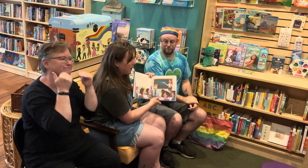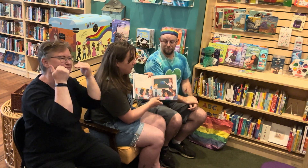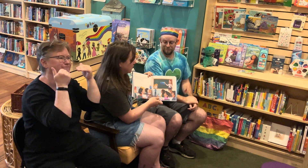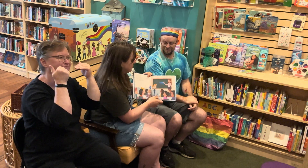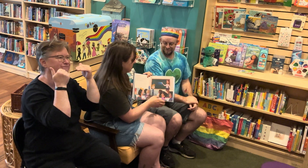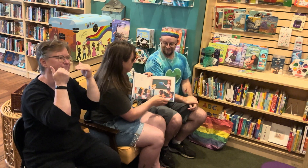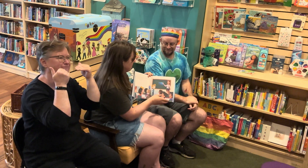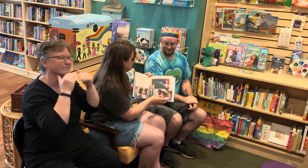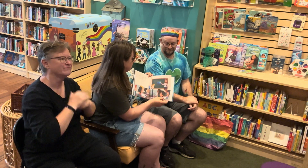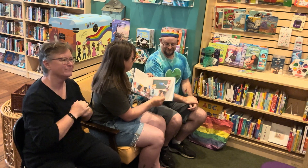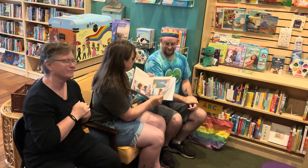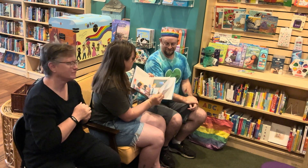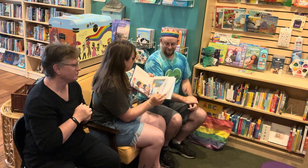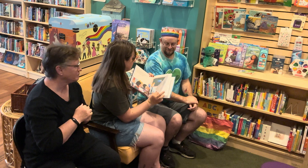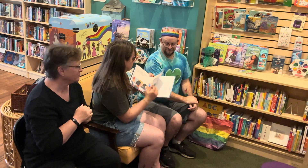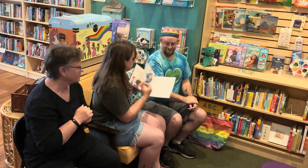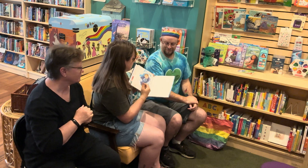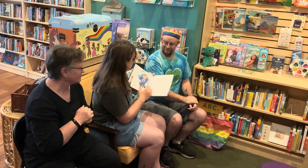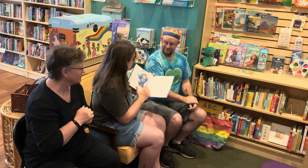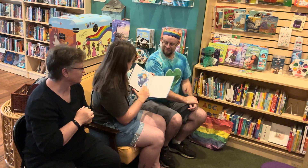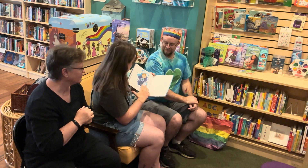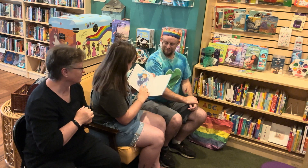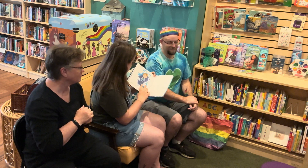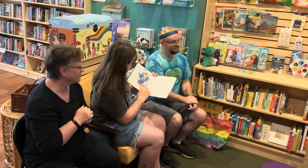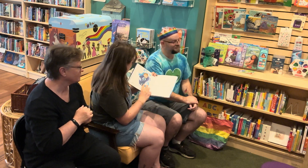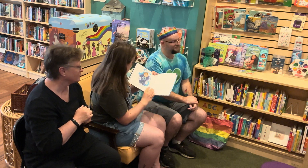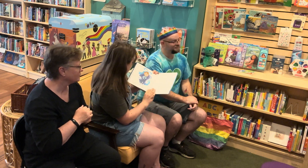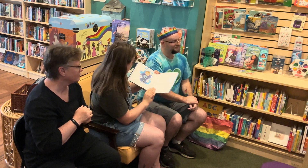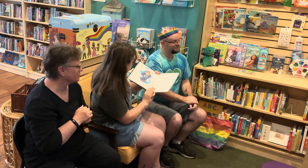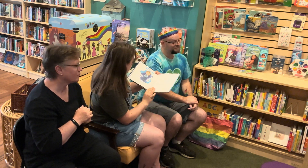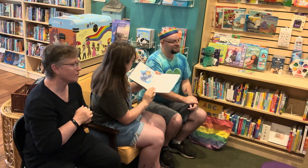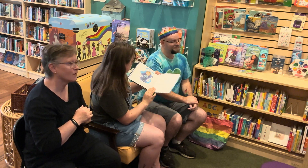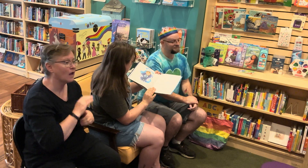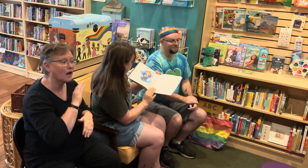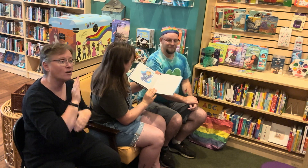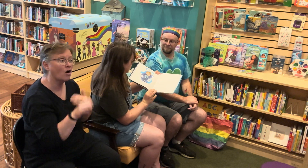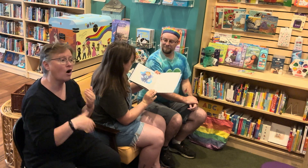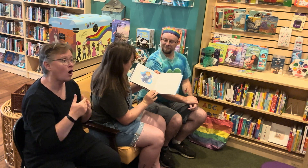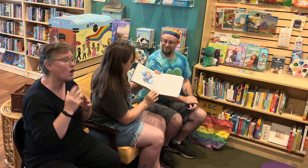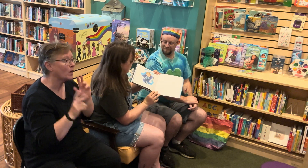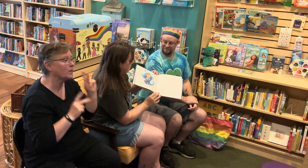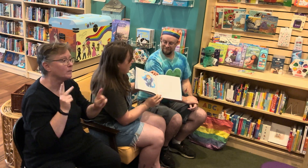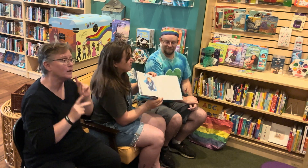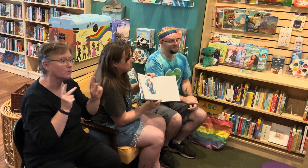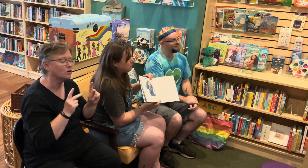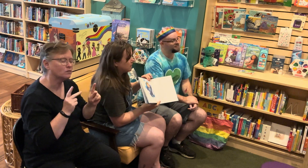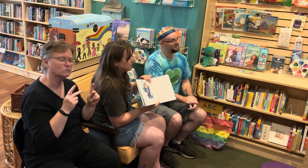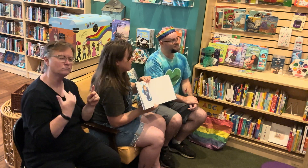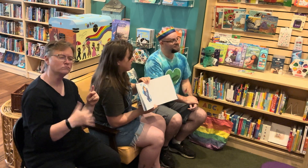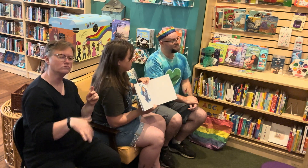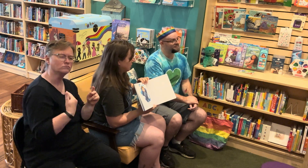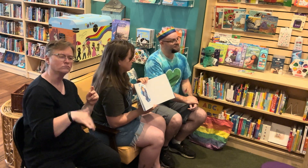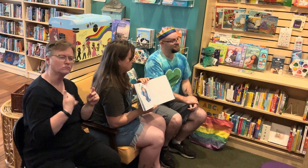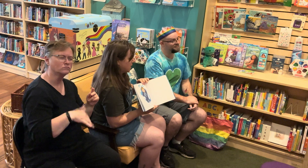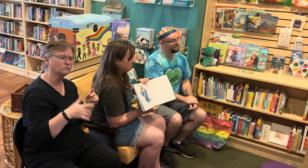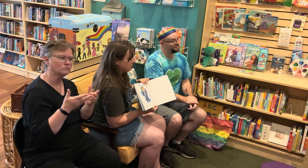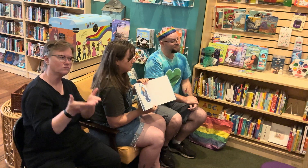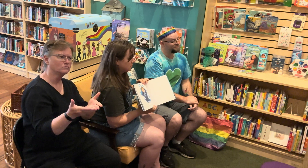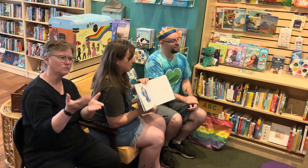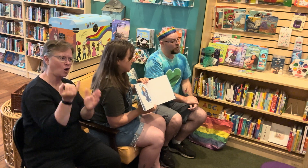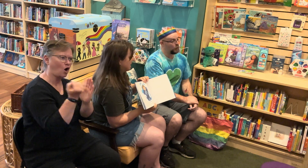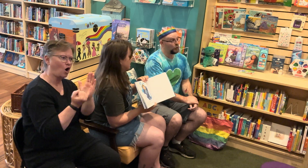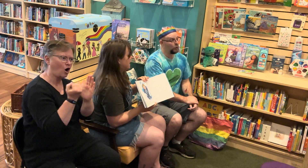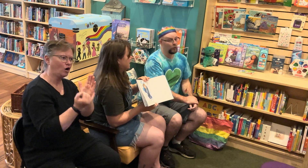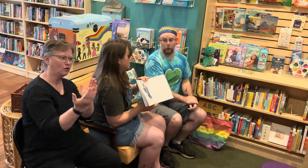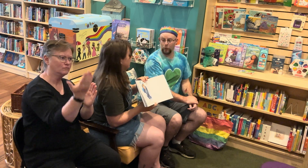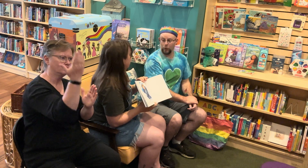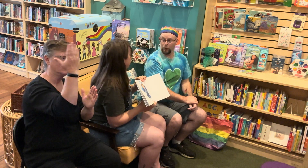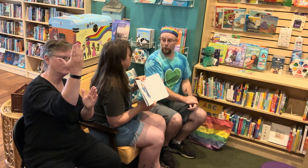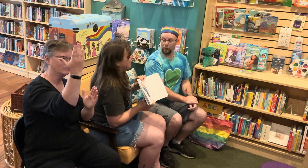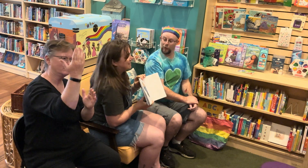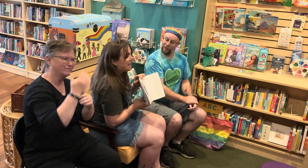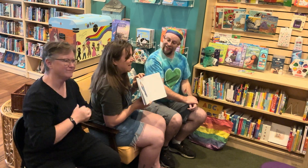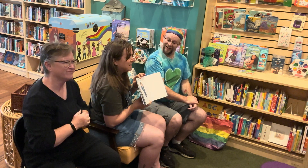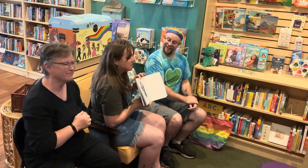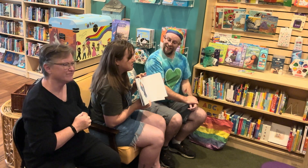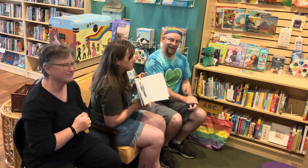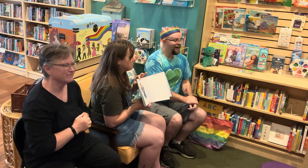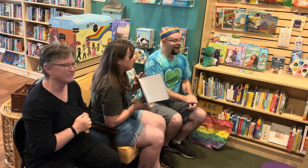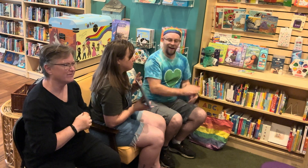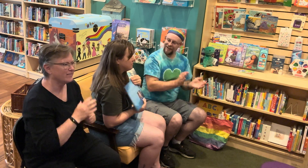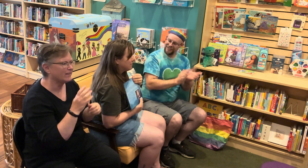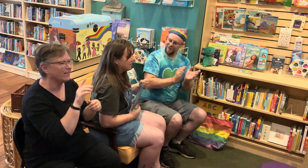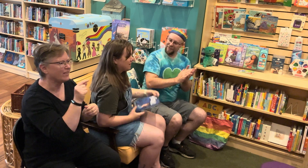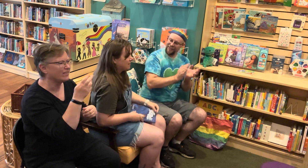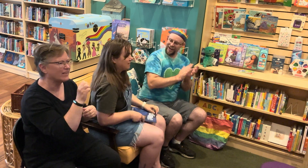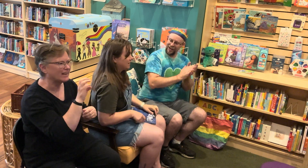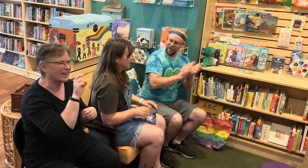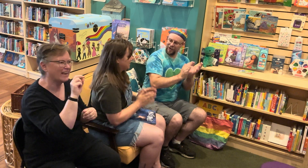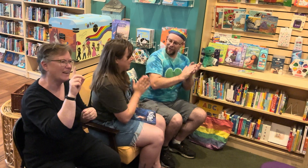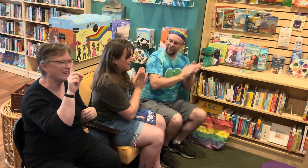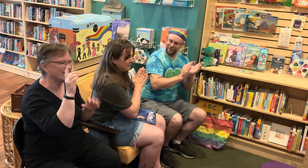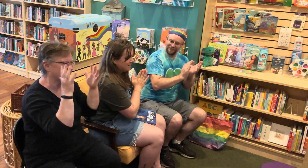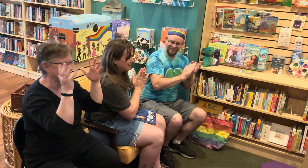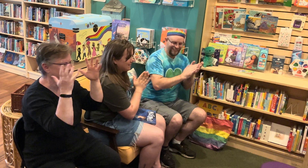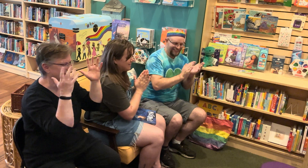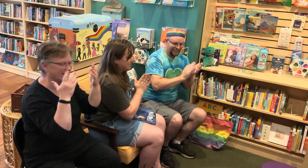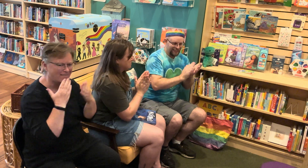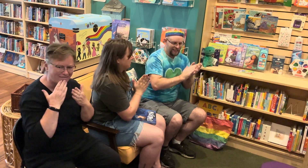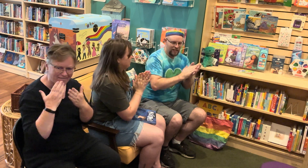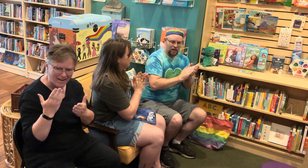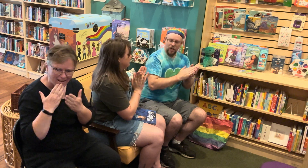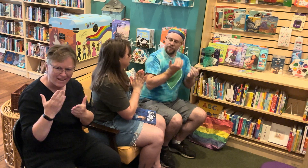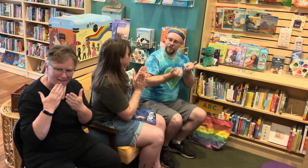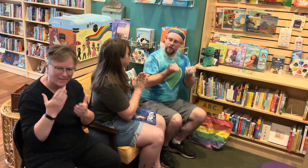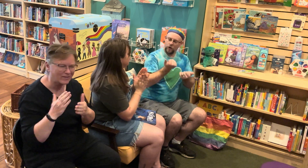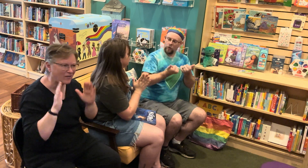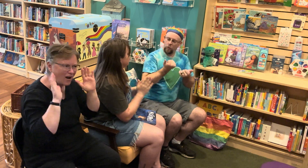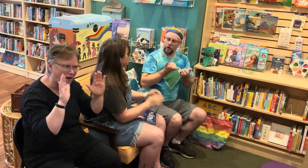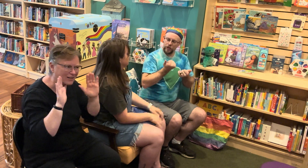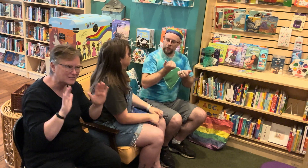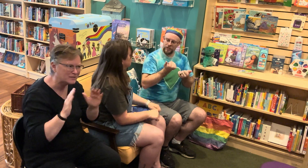brighter. And everyone marveled at the Masterpiece in front of them. The end. AARON: Awesome! Thank you! So which was